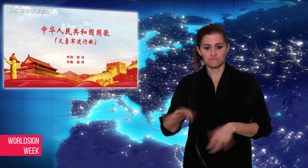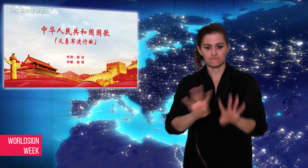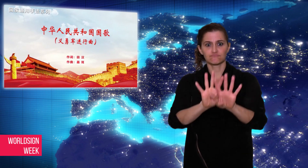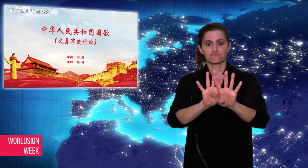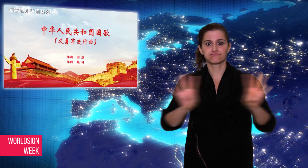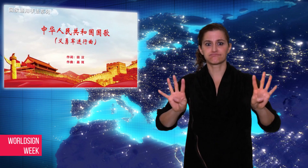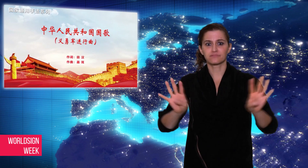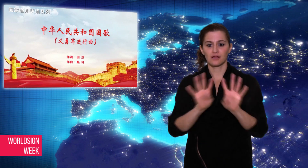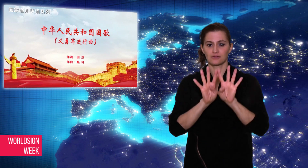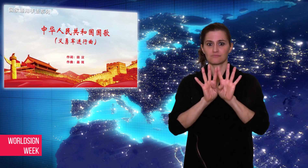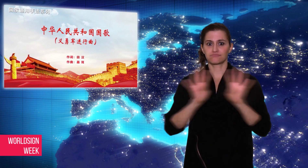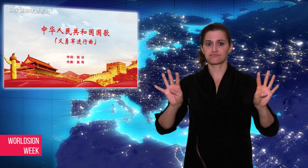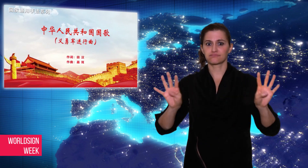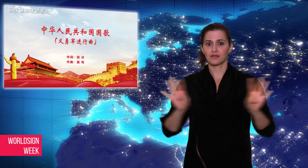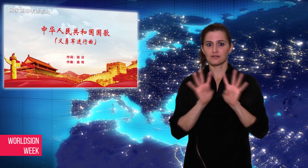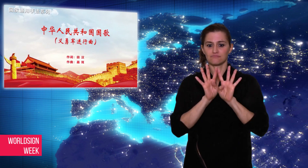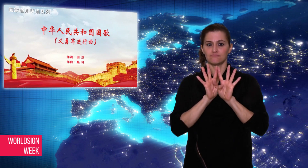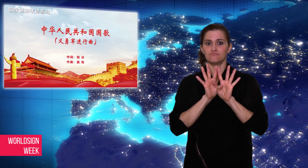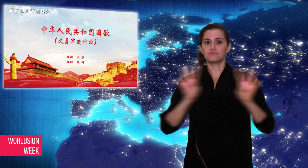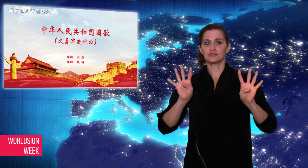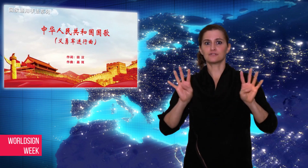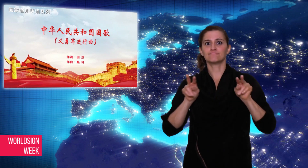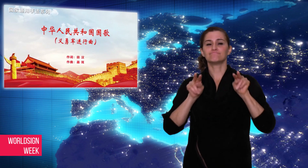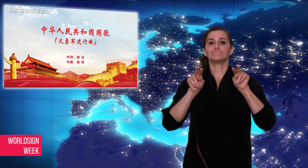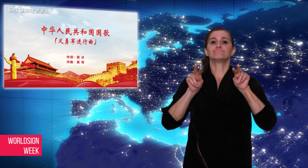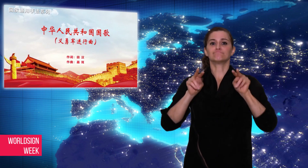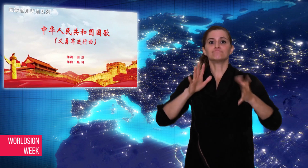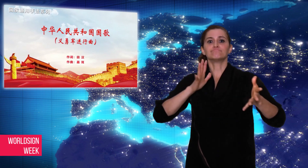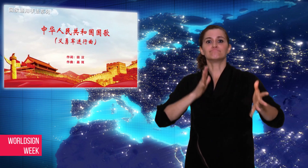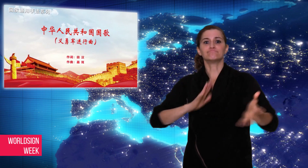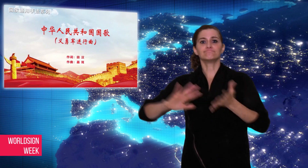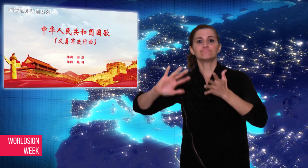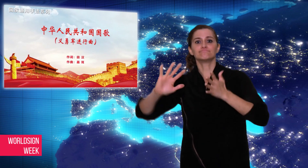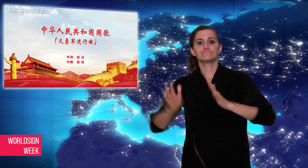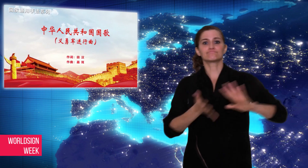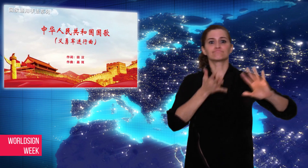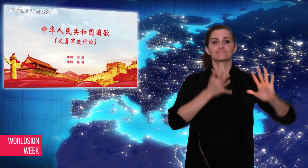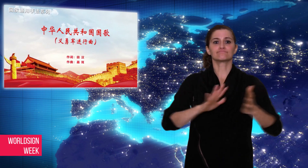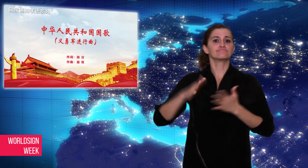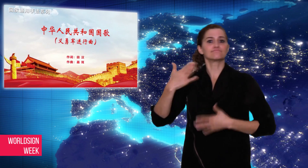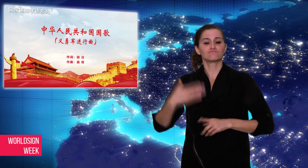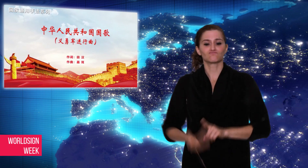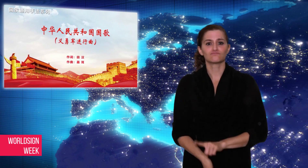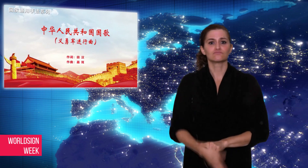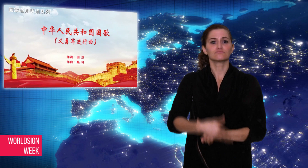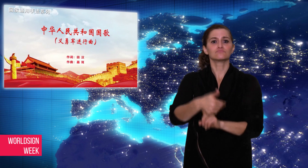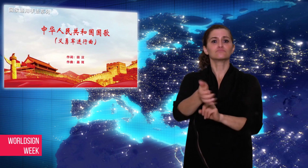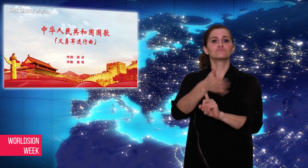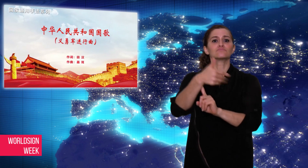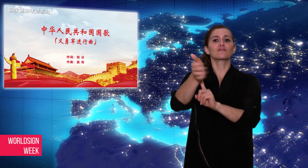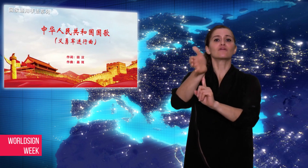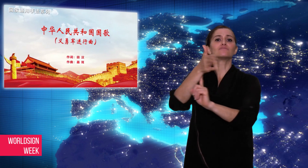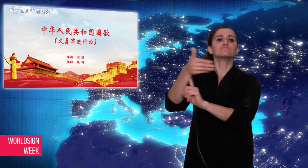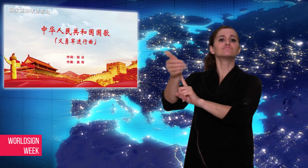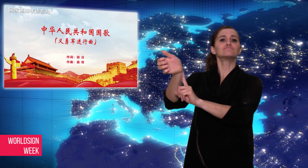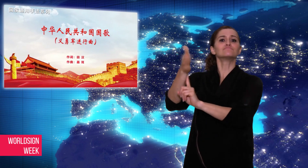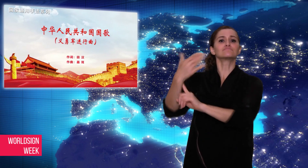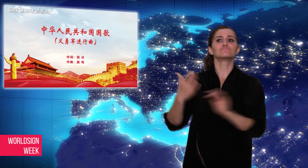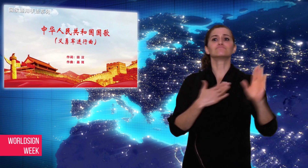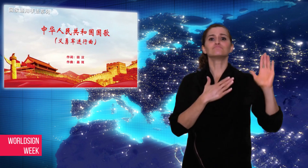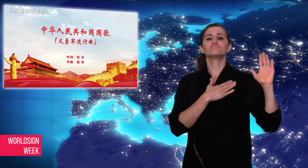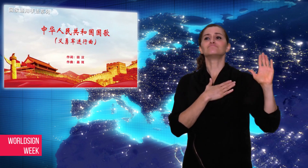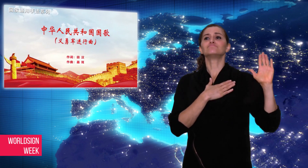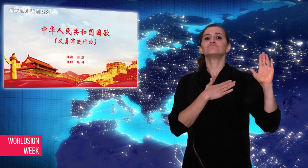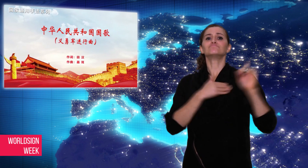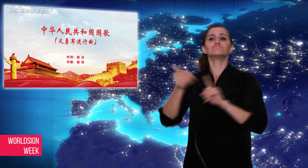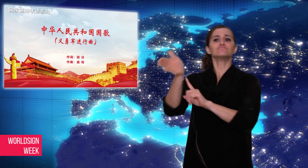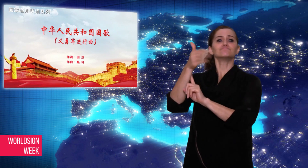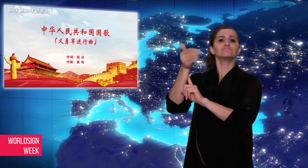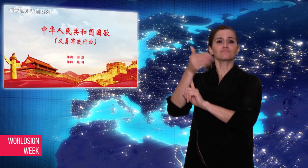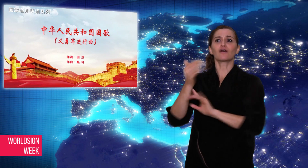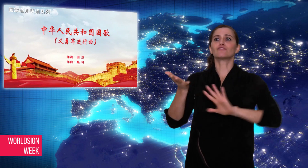Beijing to sign the national anthem